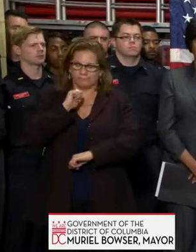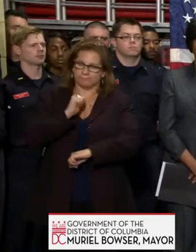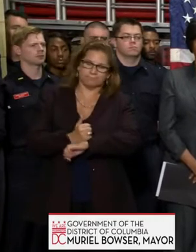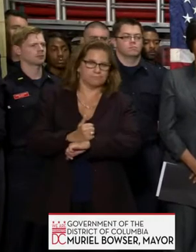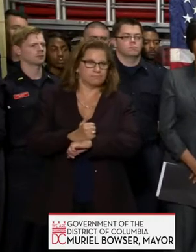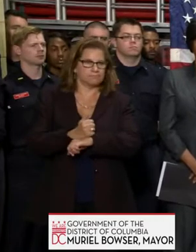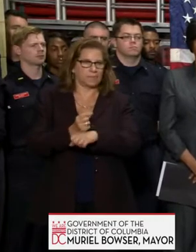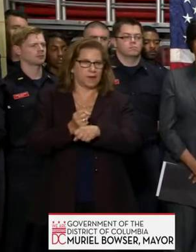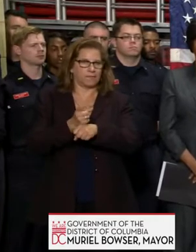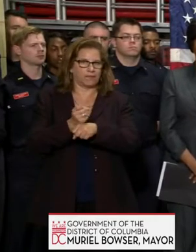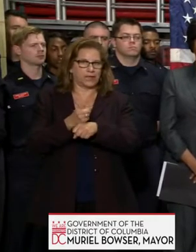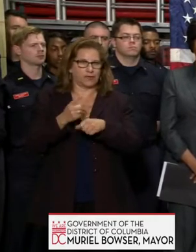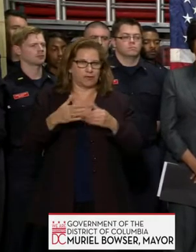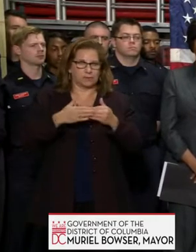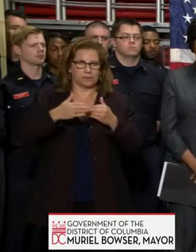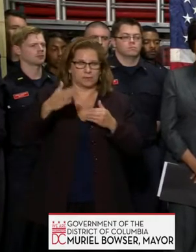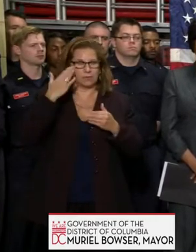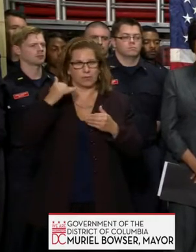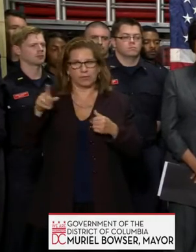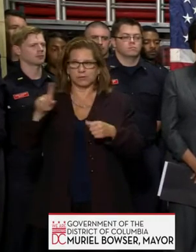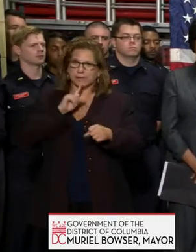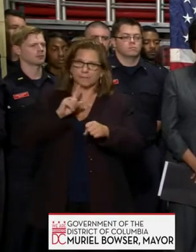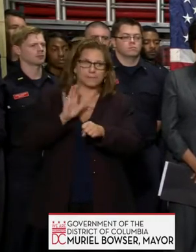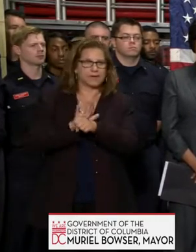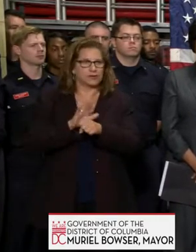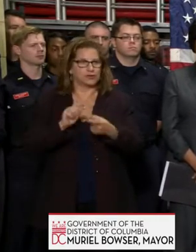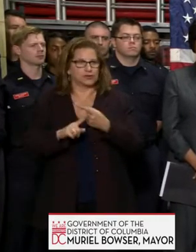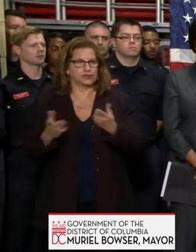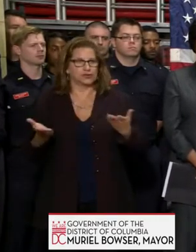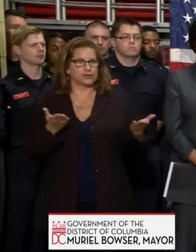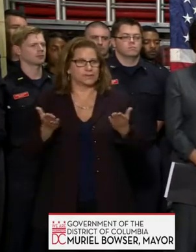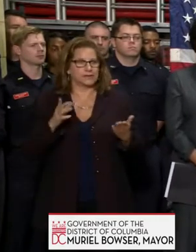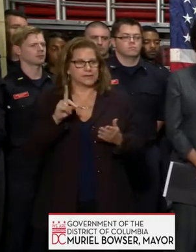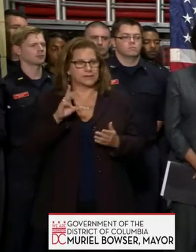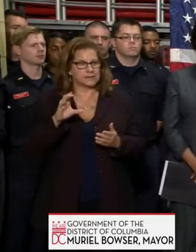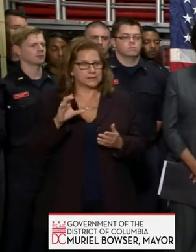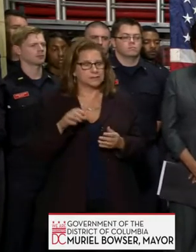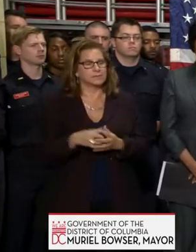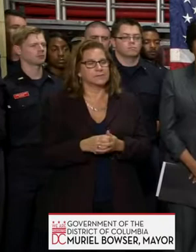DISTRICT AND REMEMBER THOSE WHO SERVED THEIR COUNTRY IN THE FACE